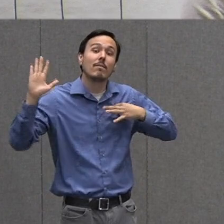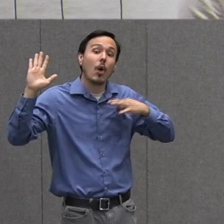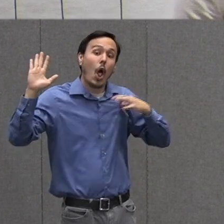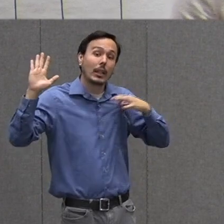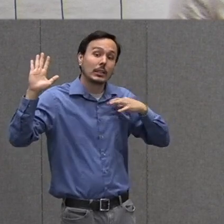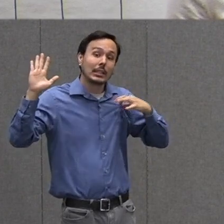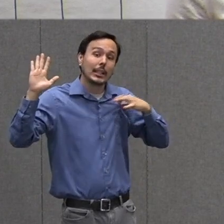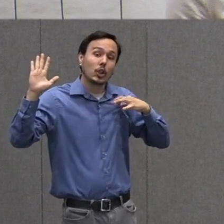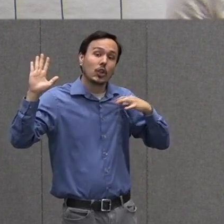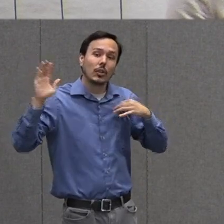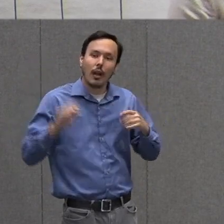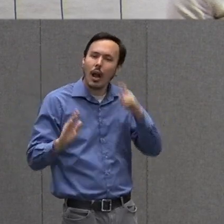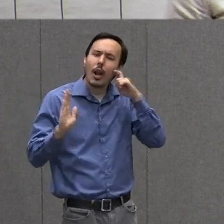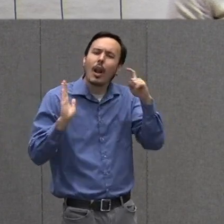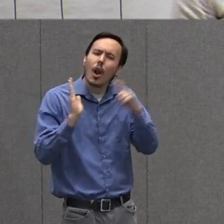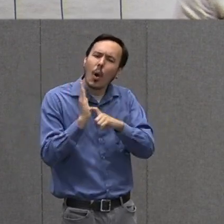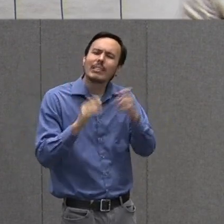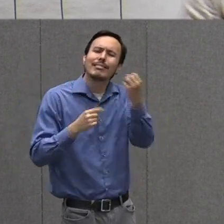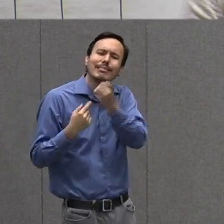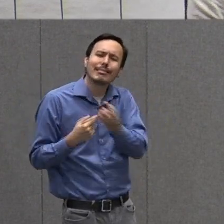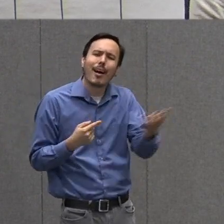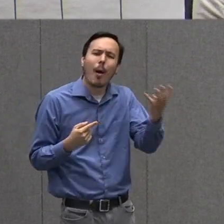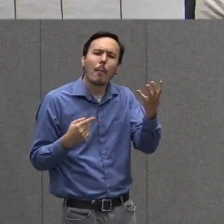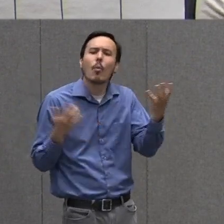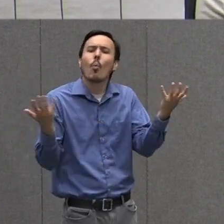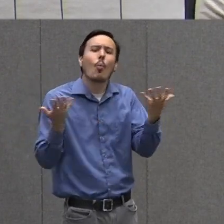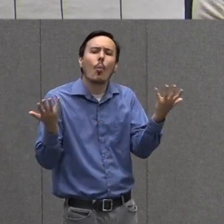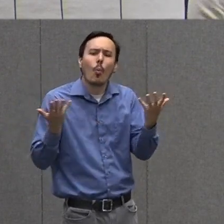and notice some of the things that volunteers can do.